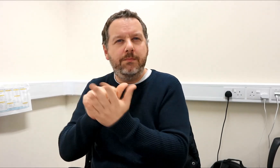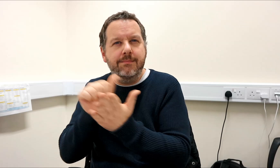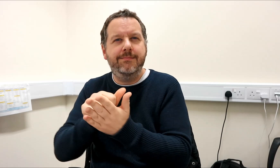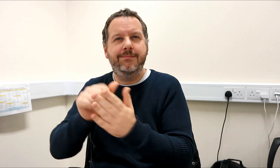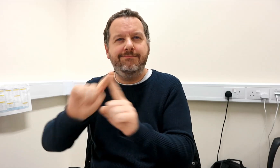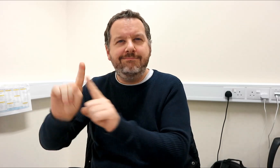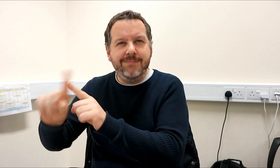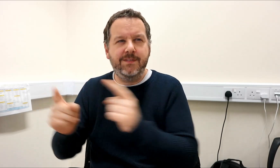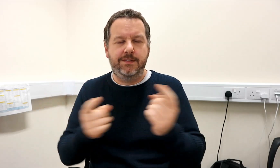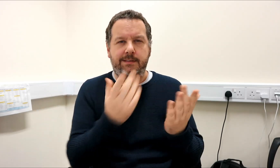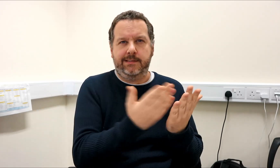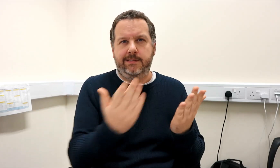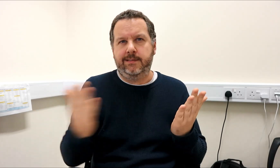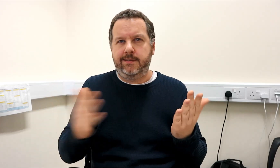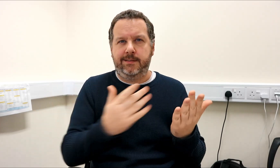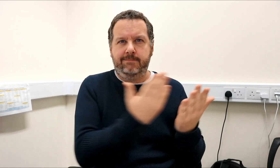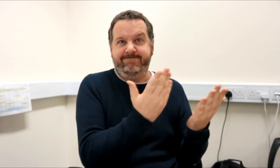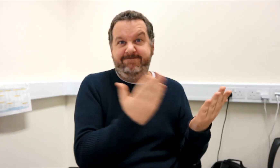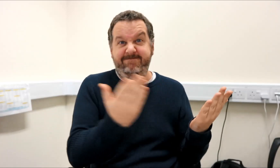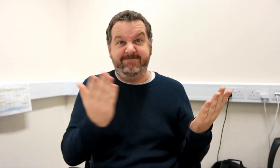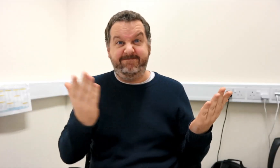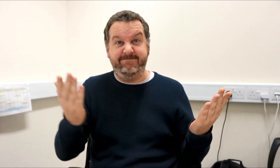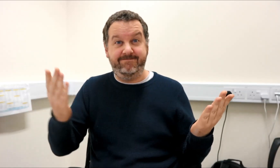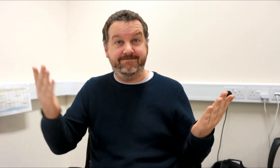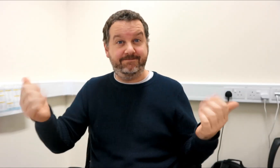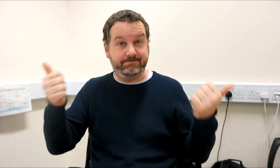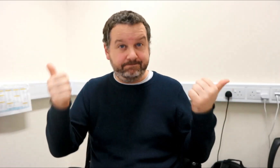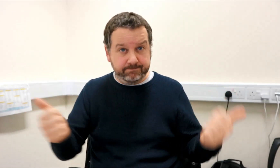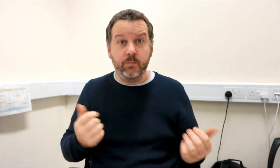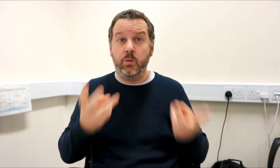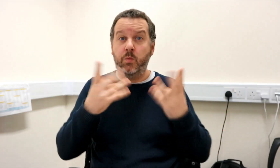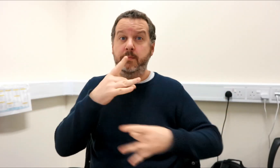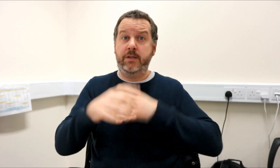as well as working on further documents.